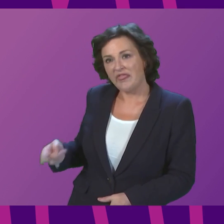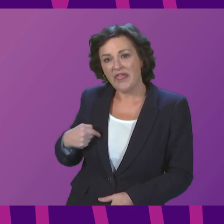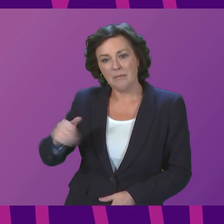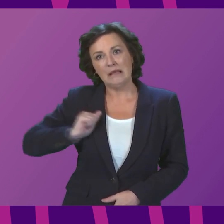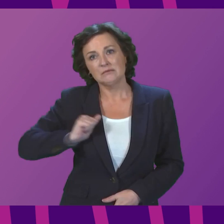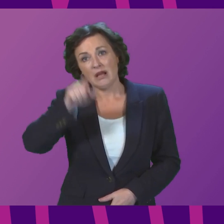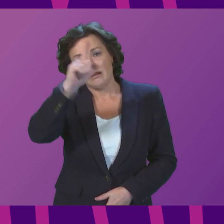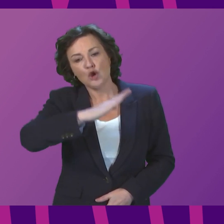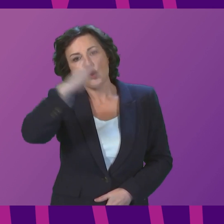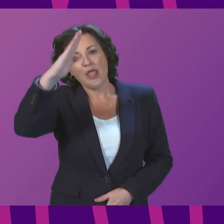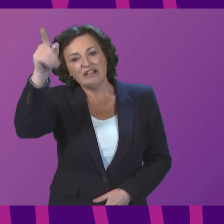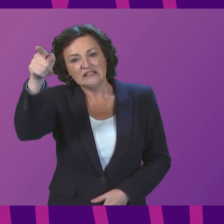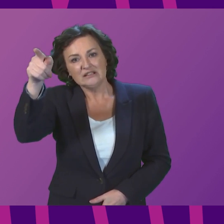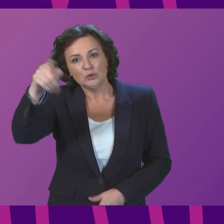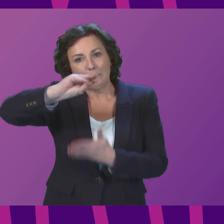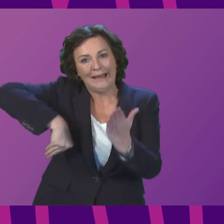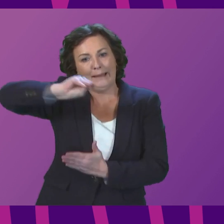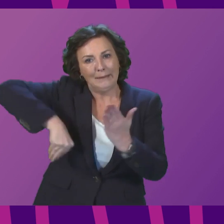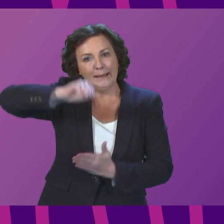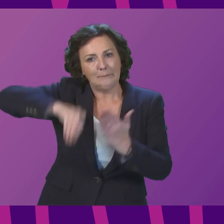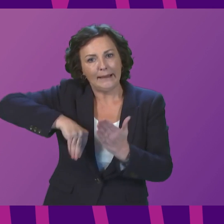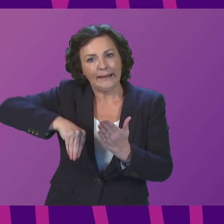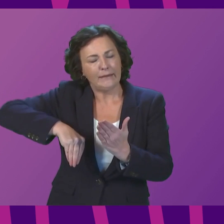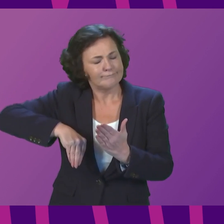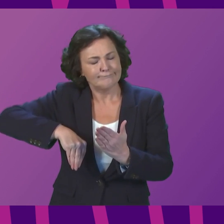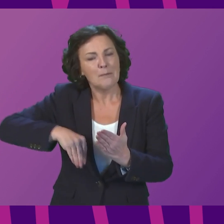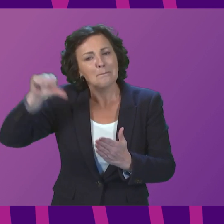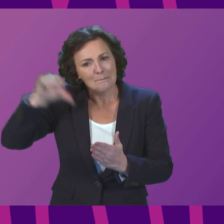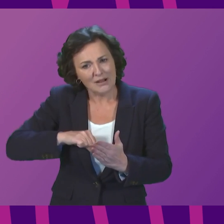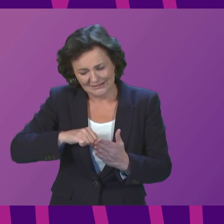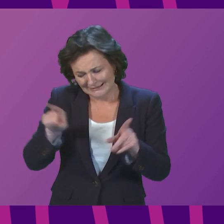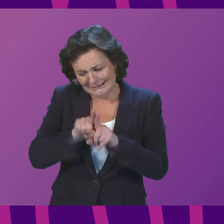jobs and investment for benefit.